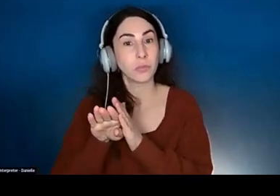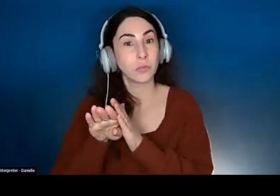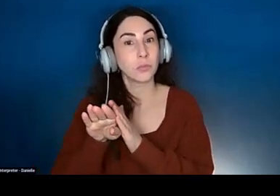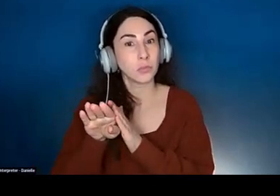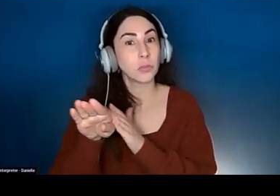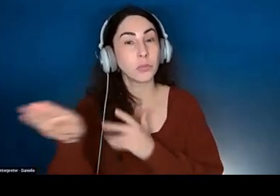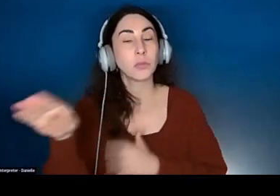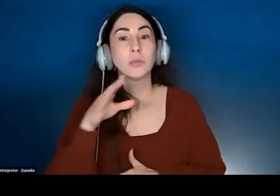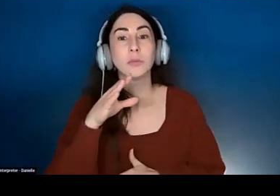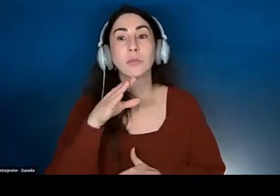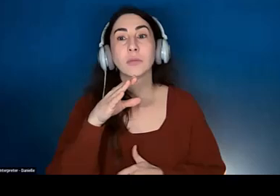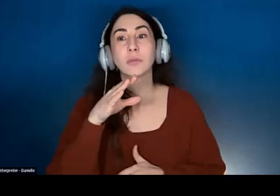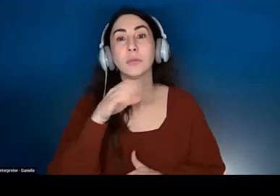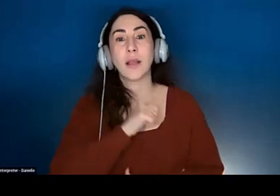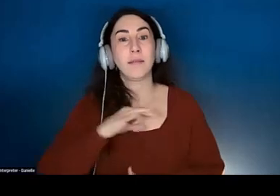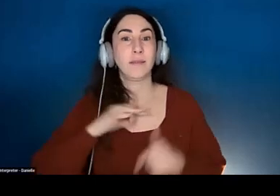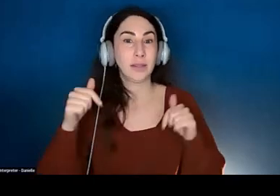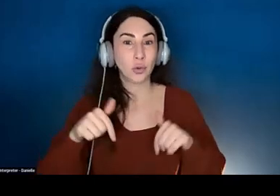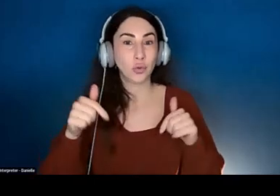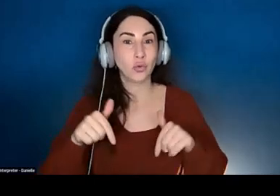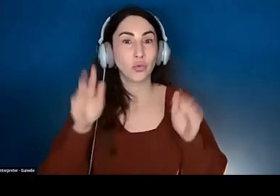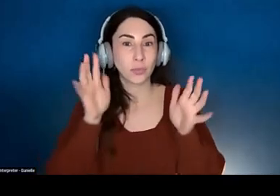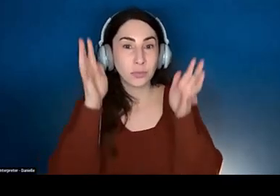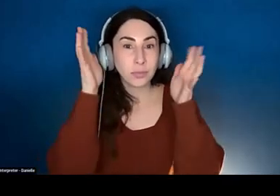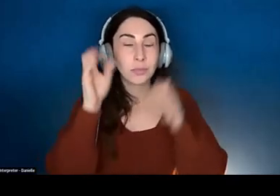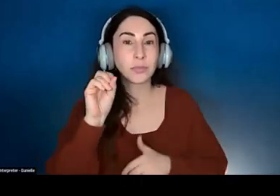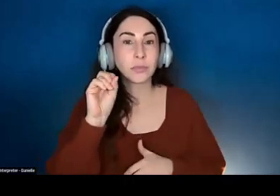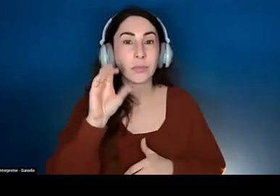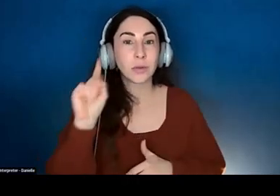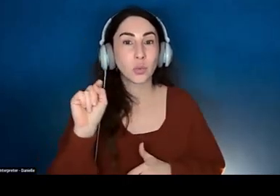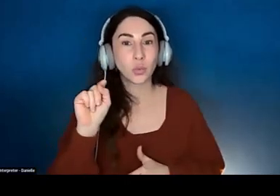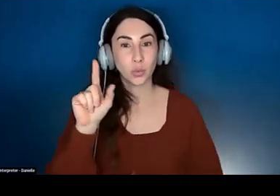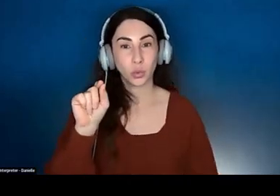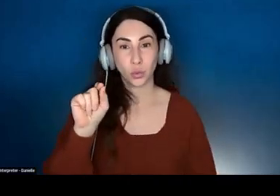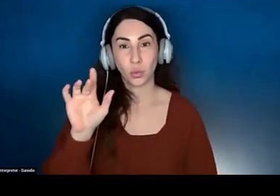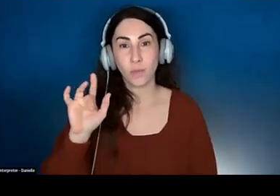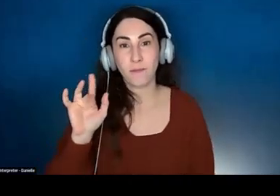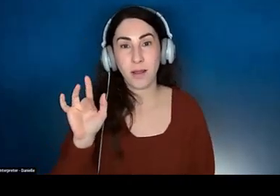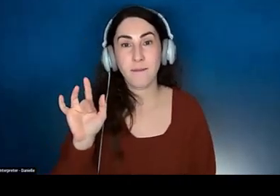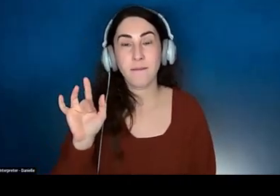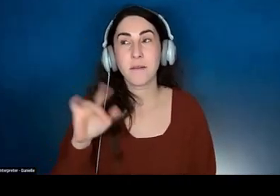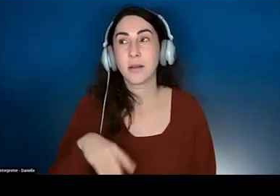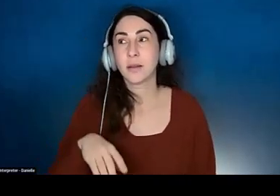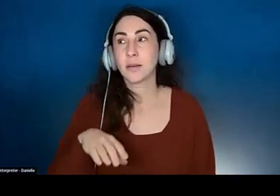to our staff here. October of 2025 was, marks the